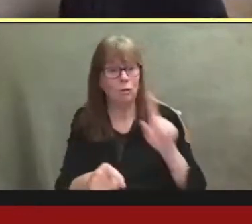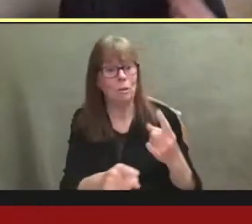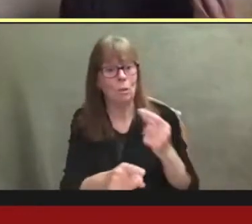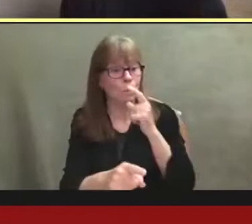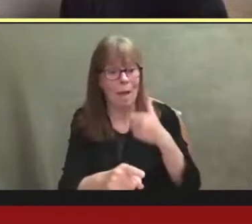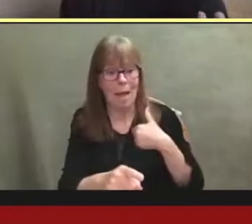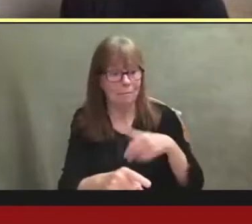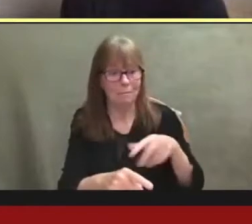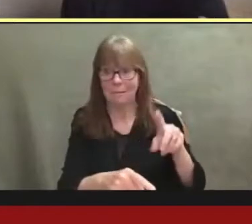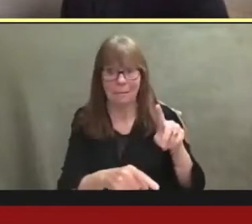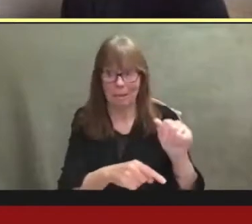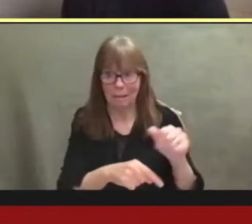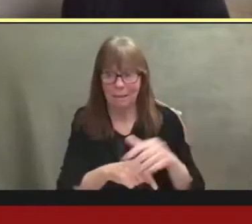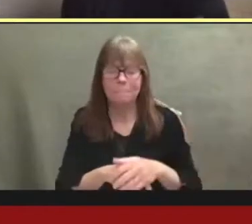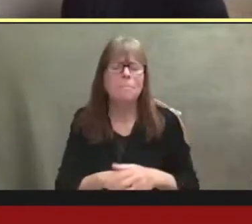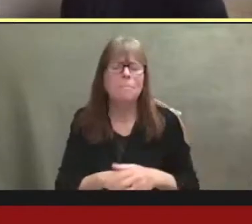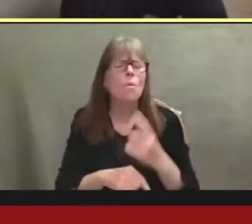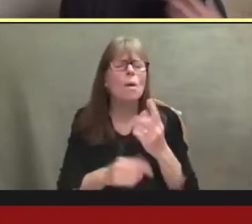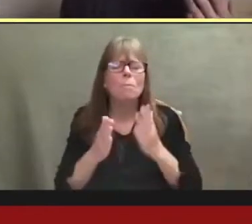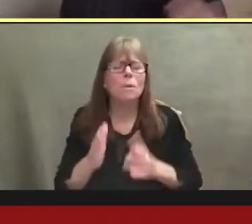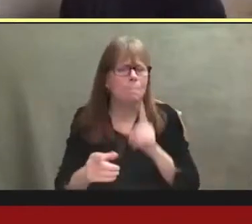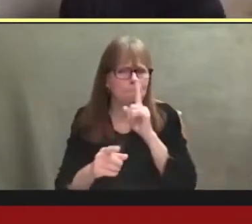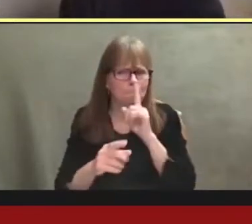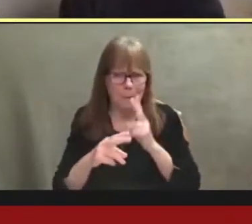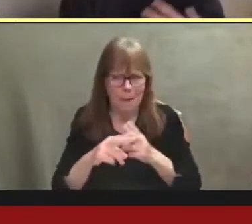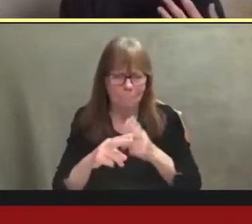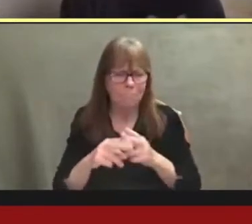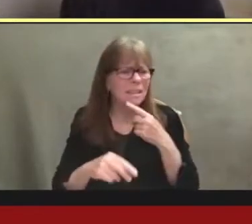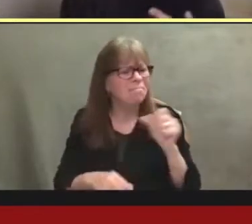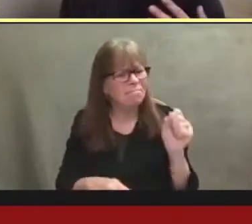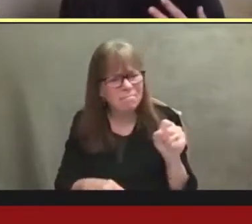An anonymous person then replied by saying, “This is so true- it’s especially ironic